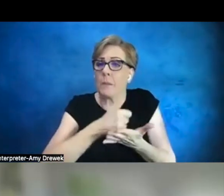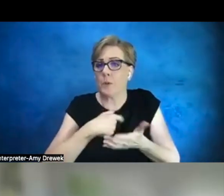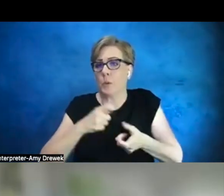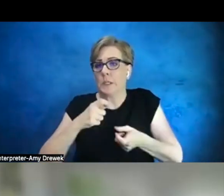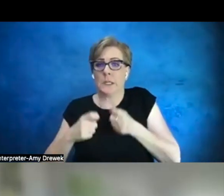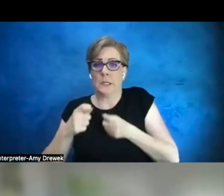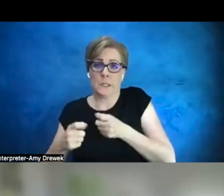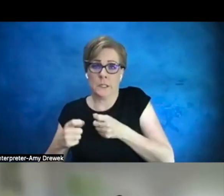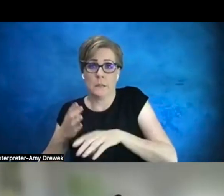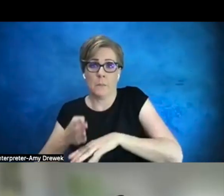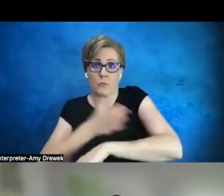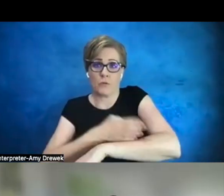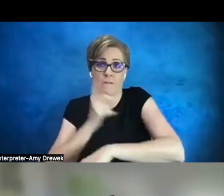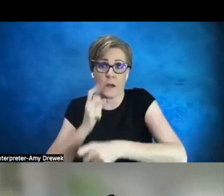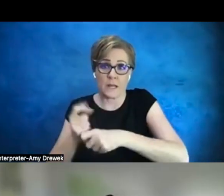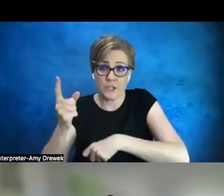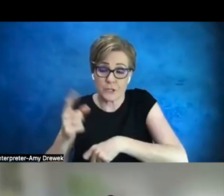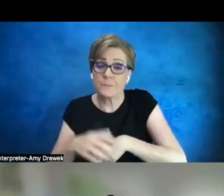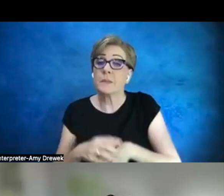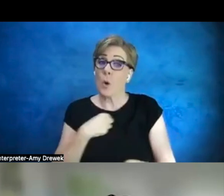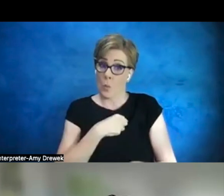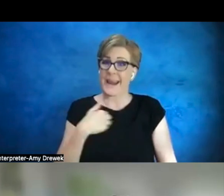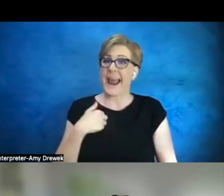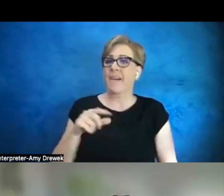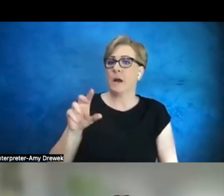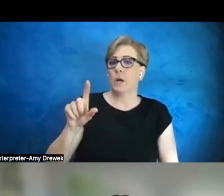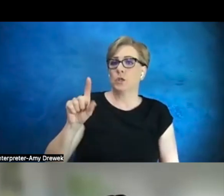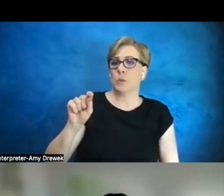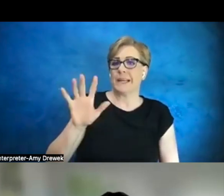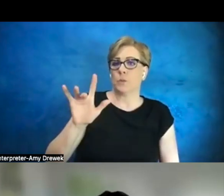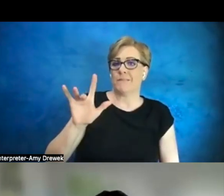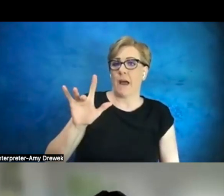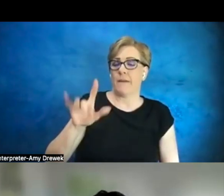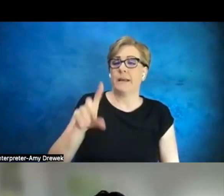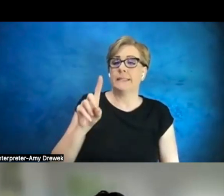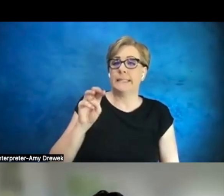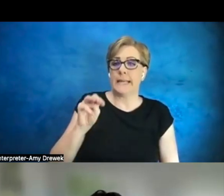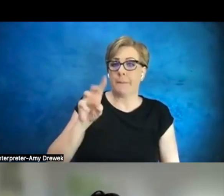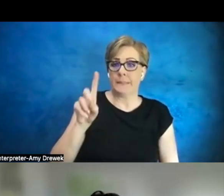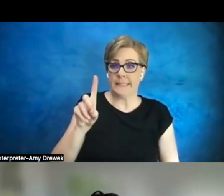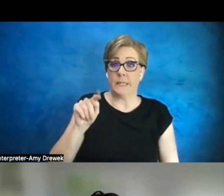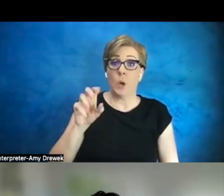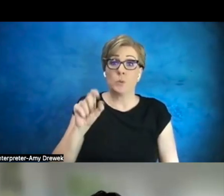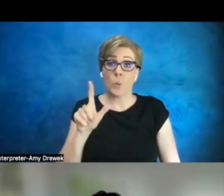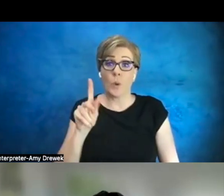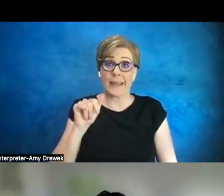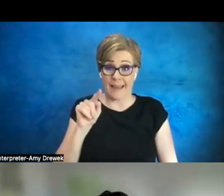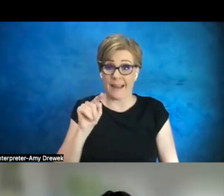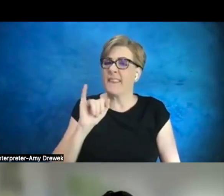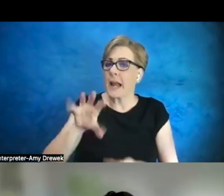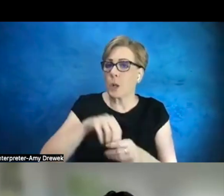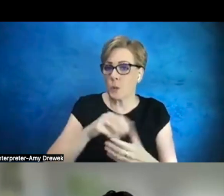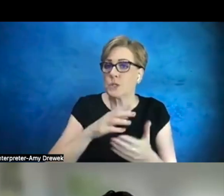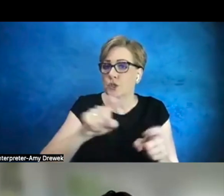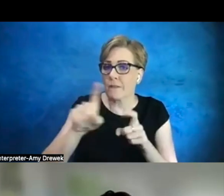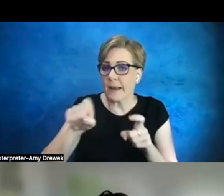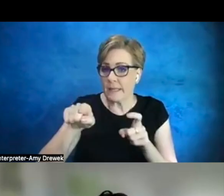We have a 2025 DMD toolkit that will include surveys for you to use. You can submit them